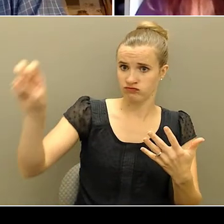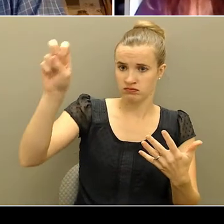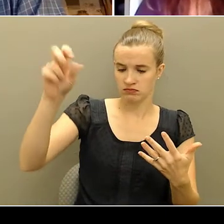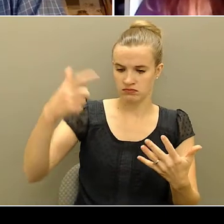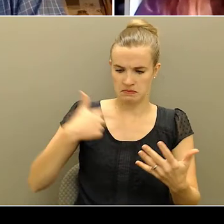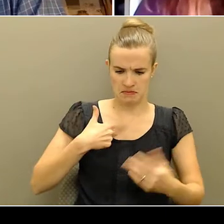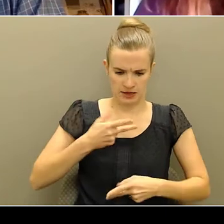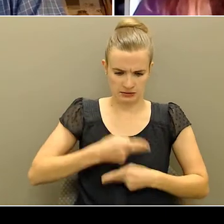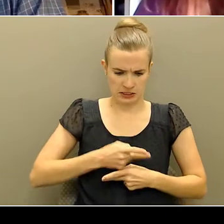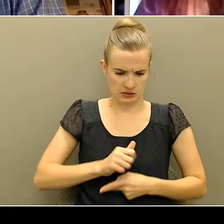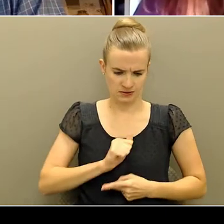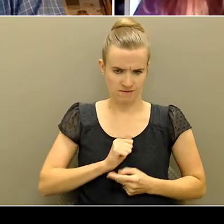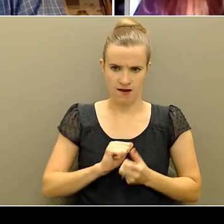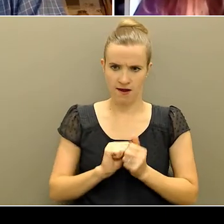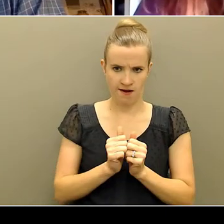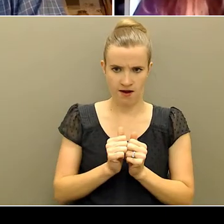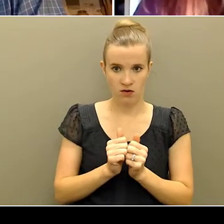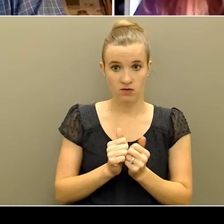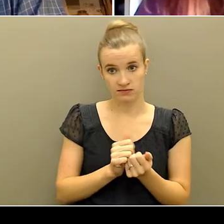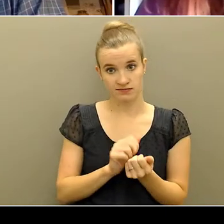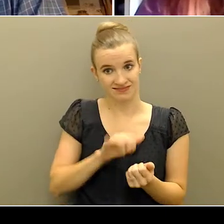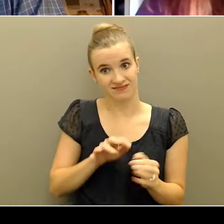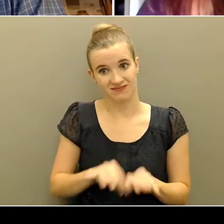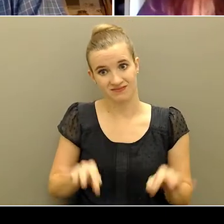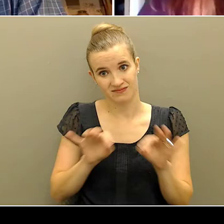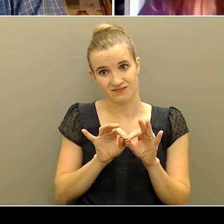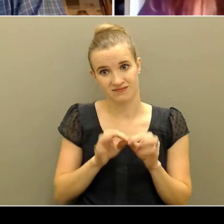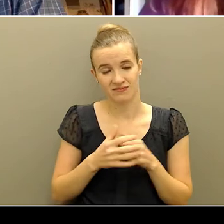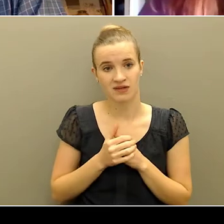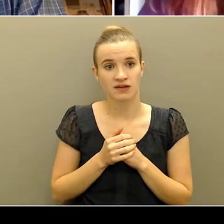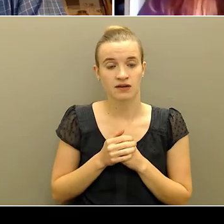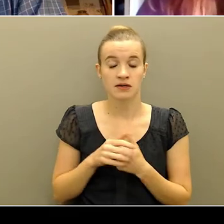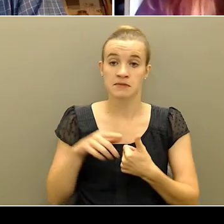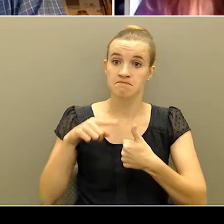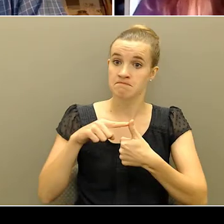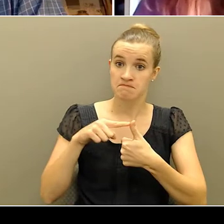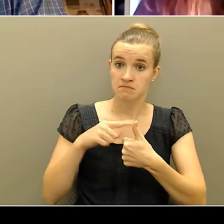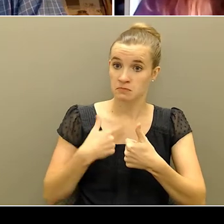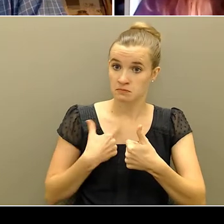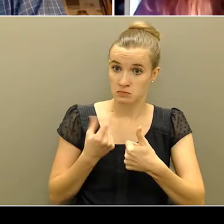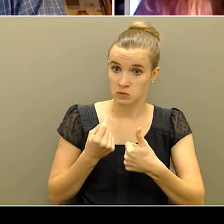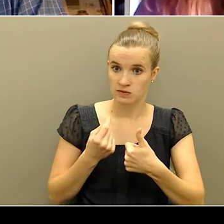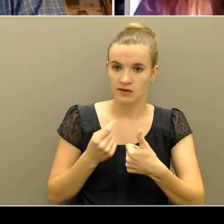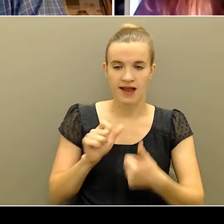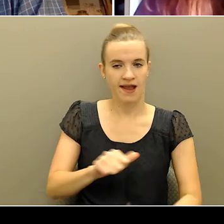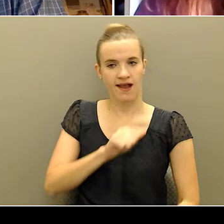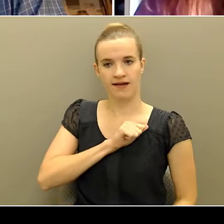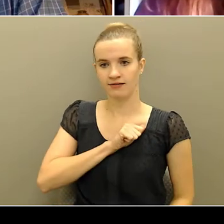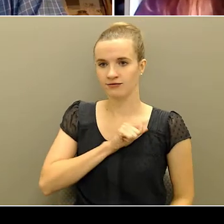like attitude is really important. And along with that is perception. How we